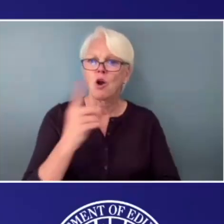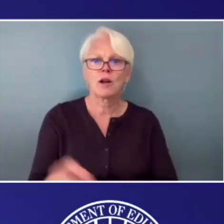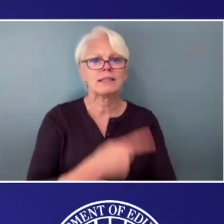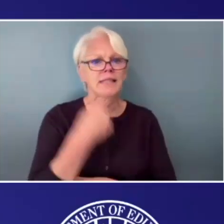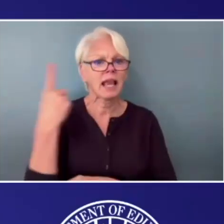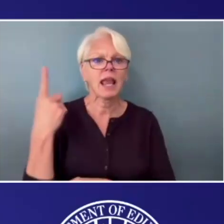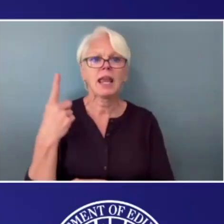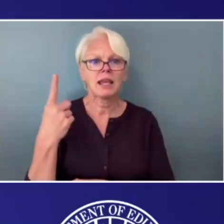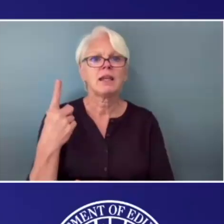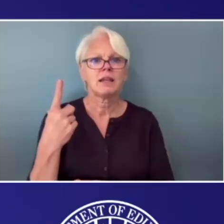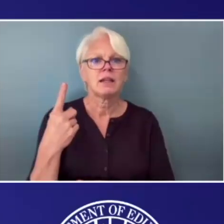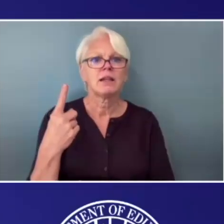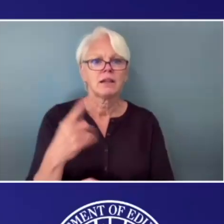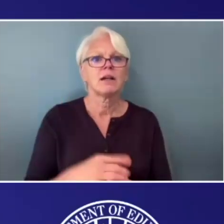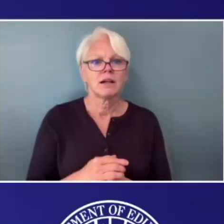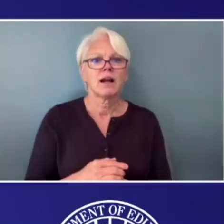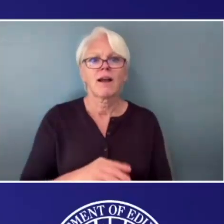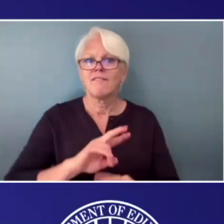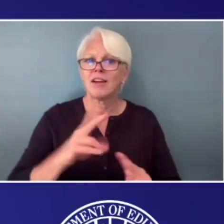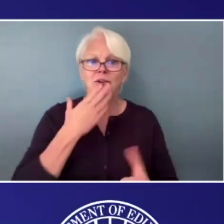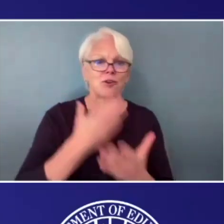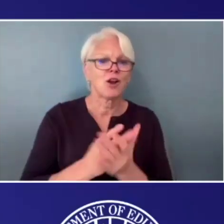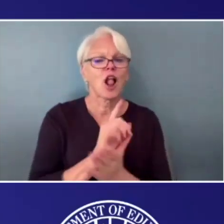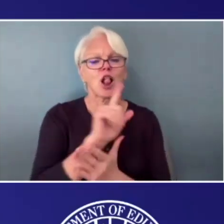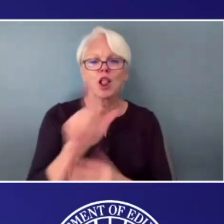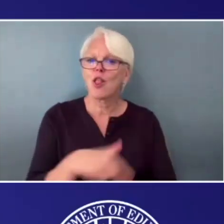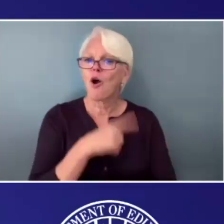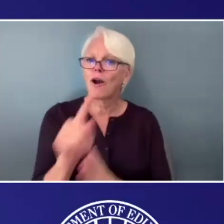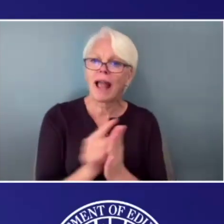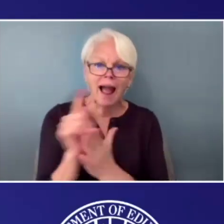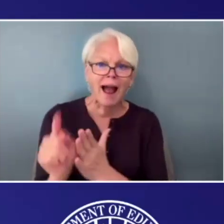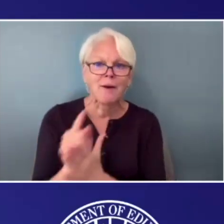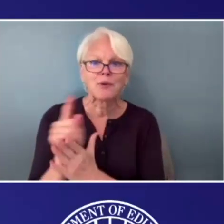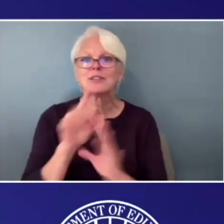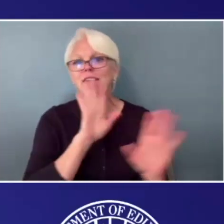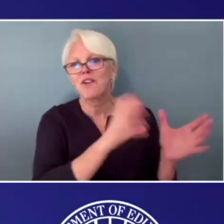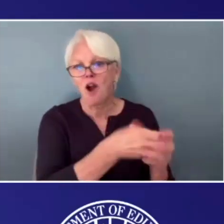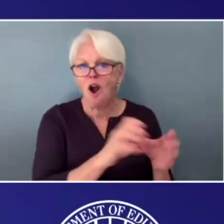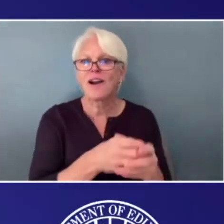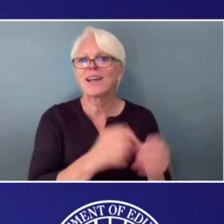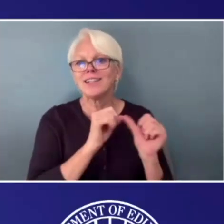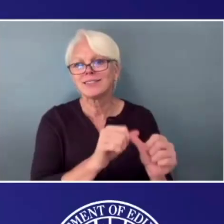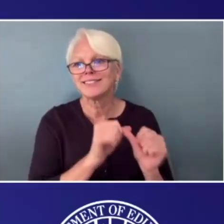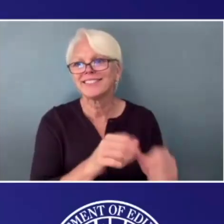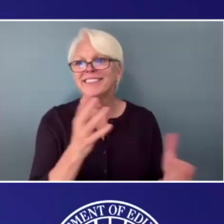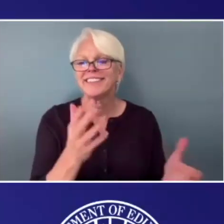good, very long hours of caucus. And we look forward to tomorrow.